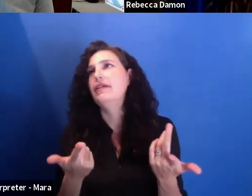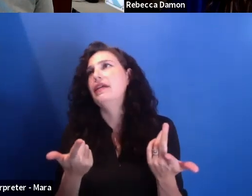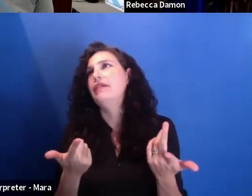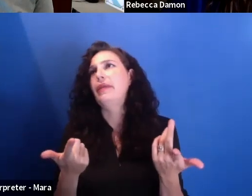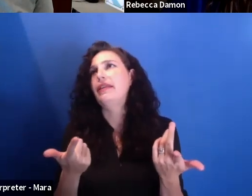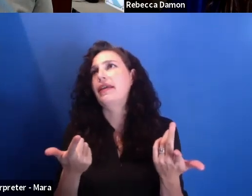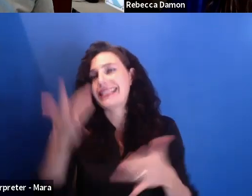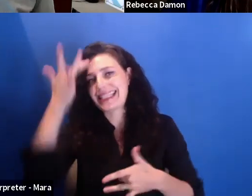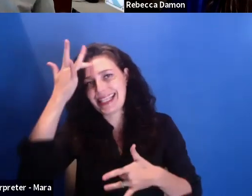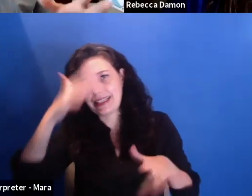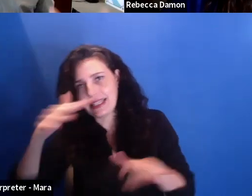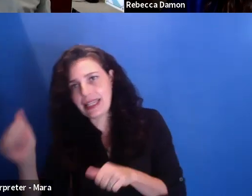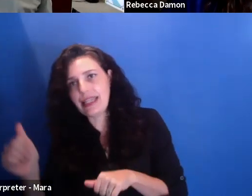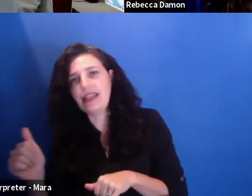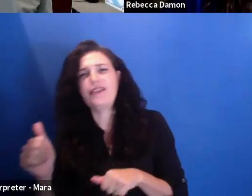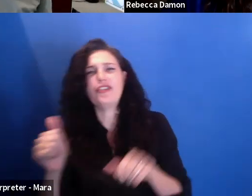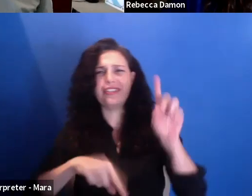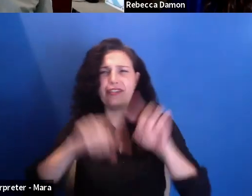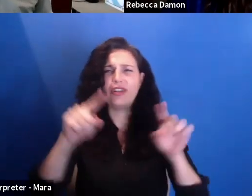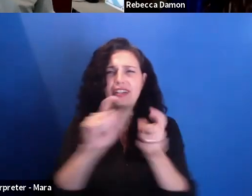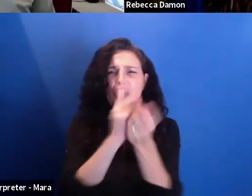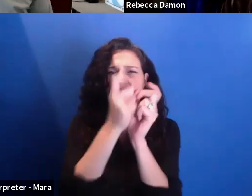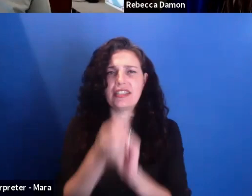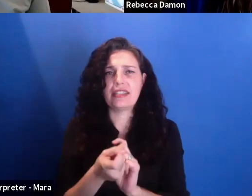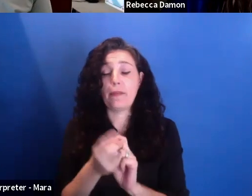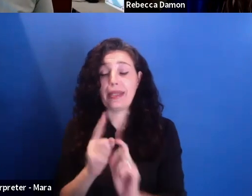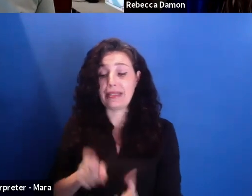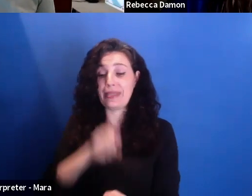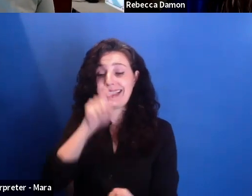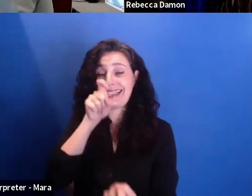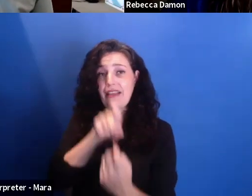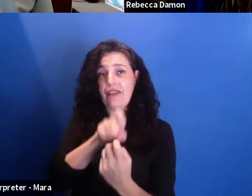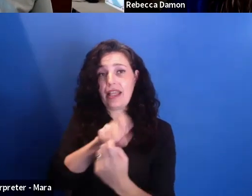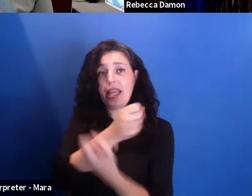But if we're talking about the safety items directly, those safety items will be largely the same